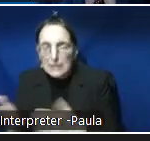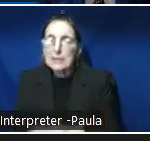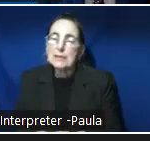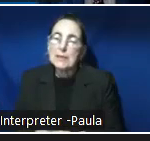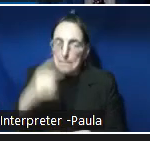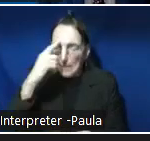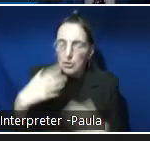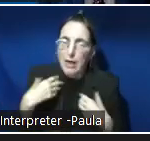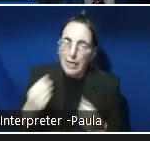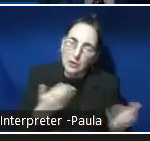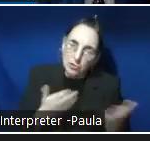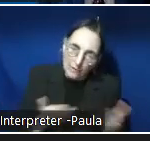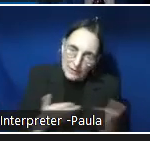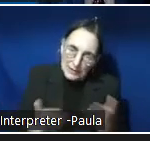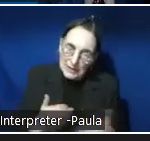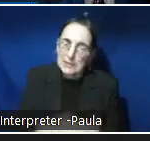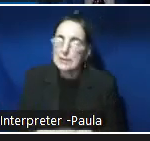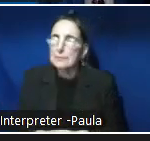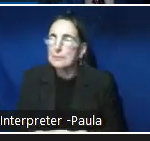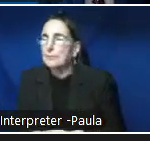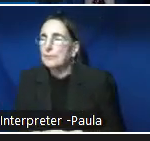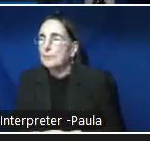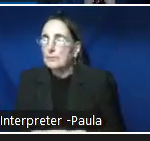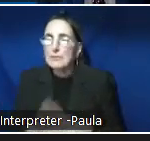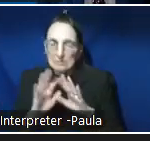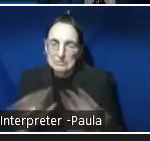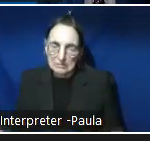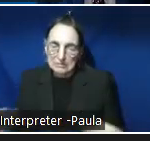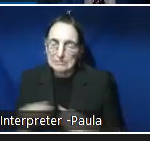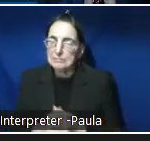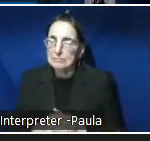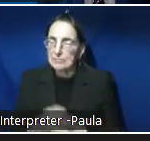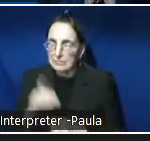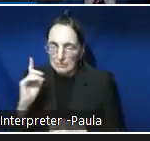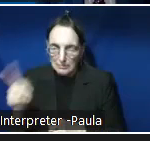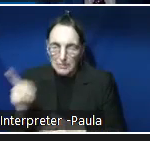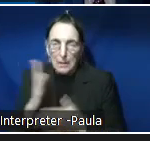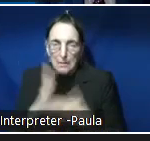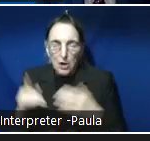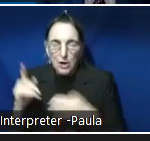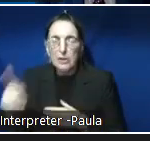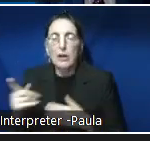services. The HSRC is a part of the interagency initiative to streamline and expand access towards affordable